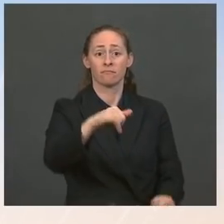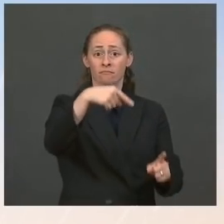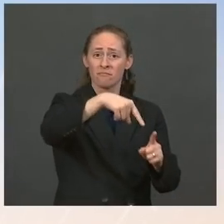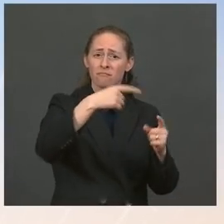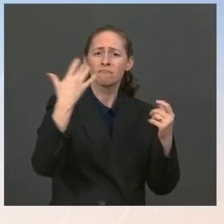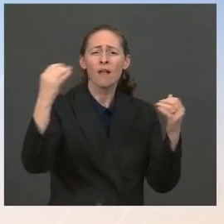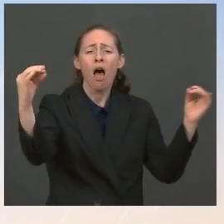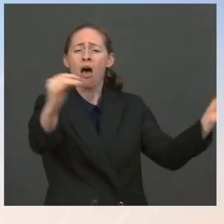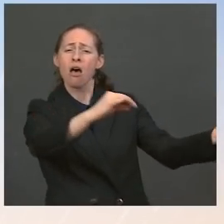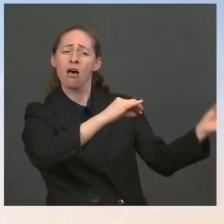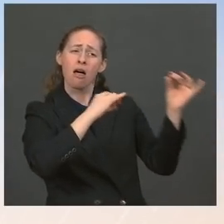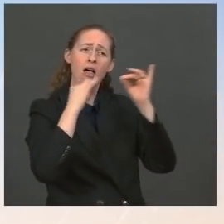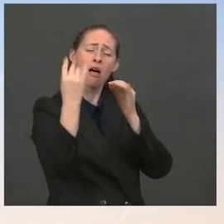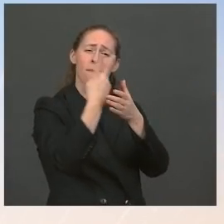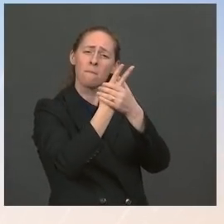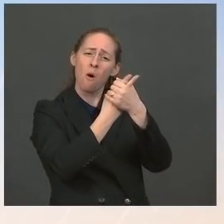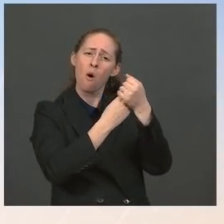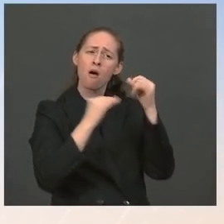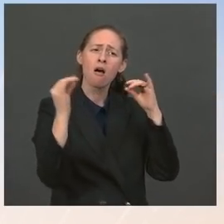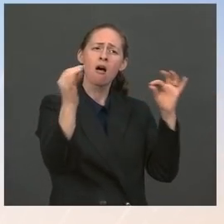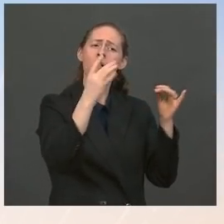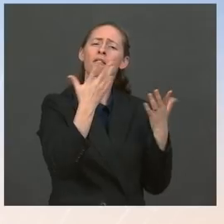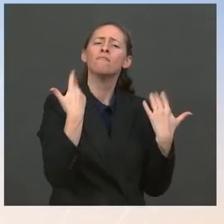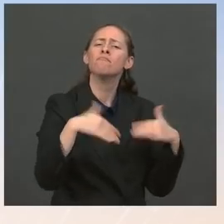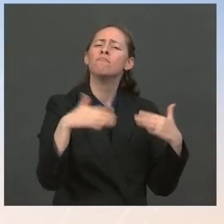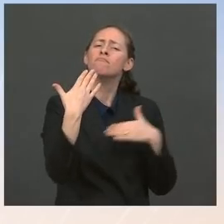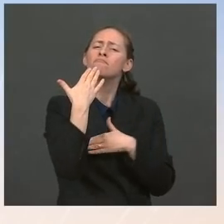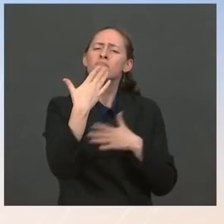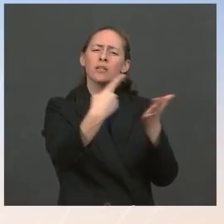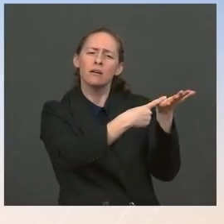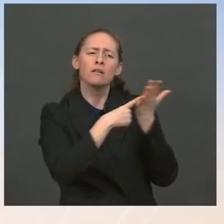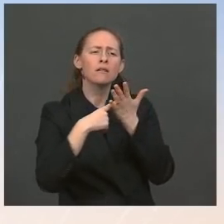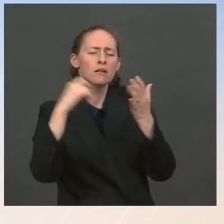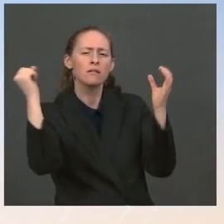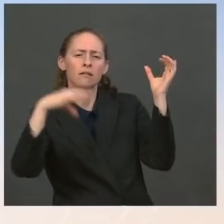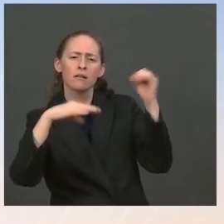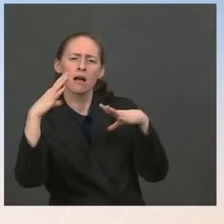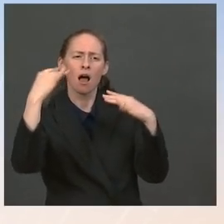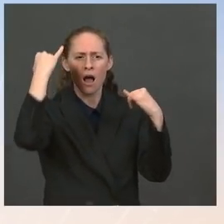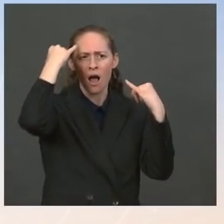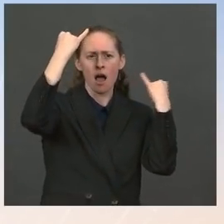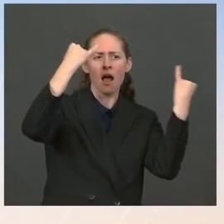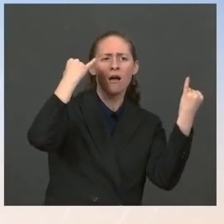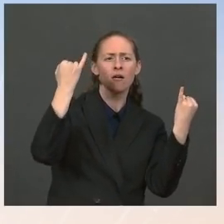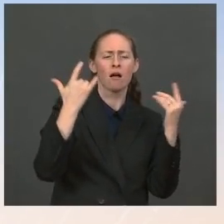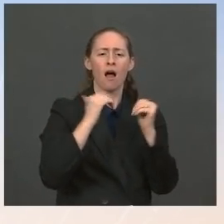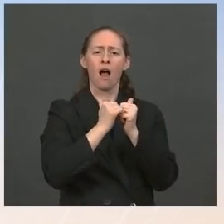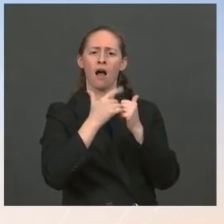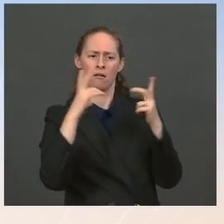It didn't have to be, because these investments were already so good for the communities that these members represented.